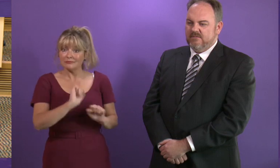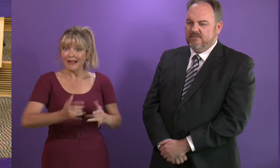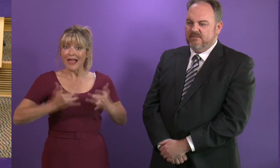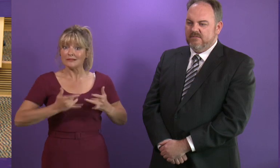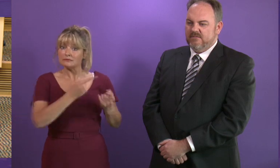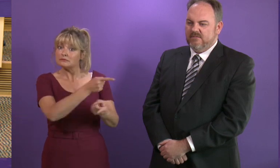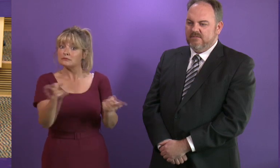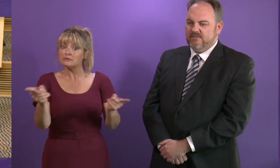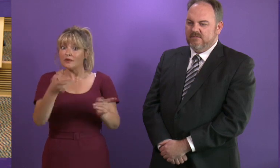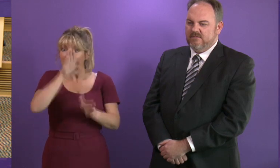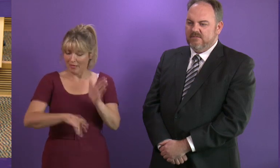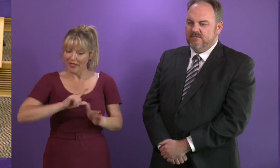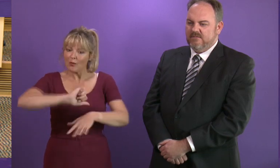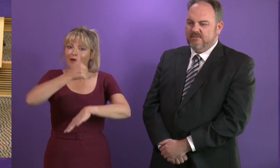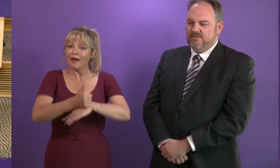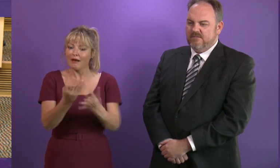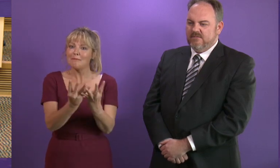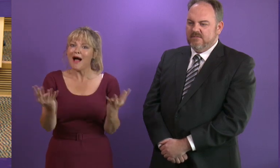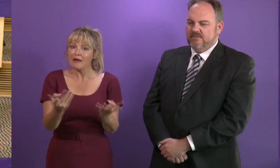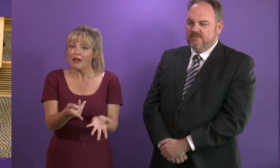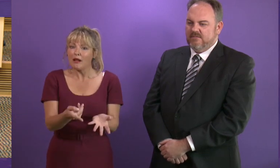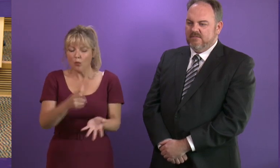so that it could look in detail what is a complex issue. Obviously, one of the things